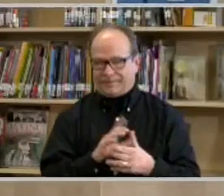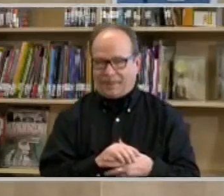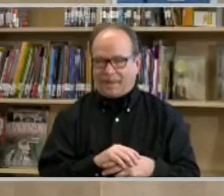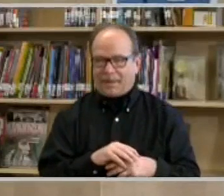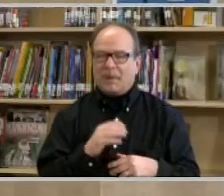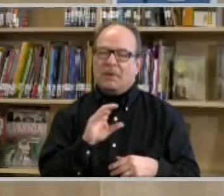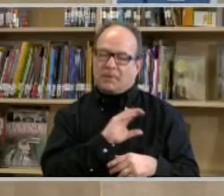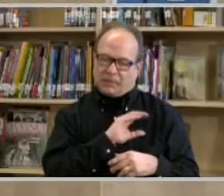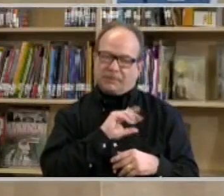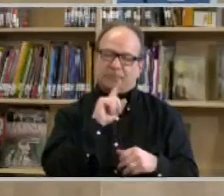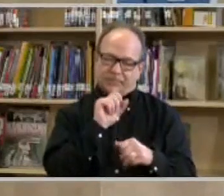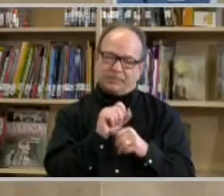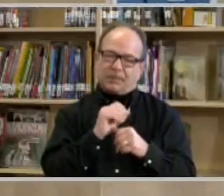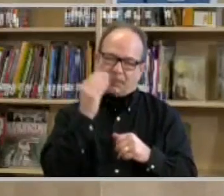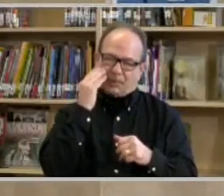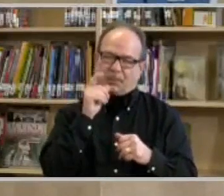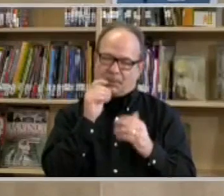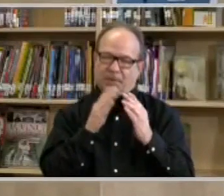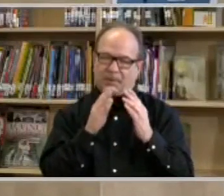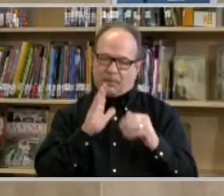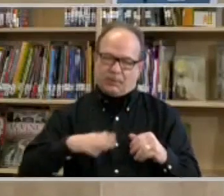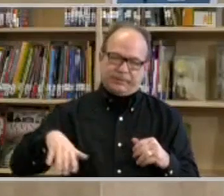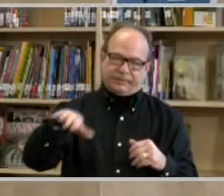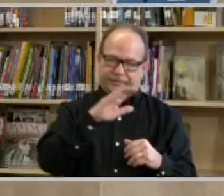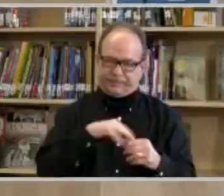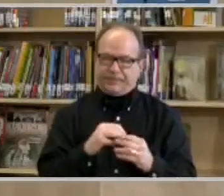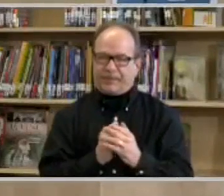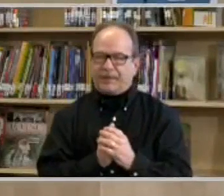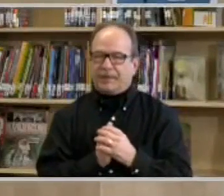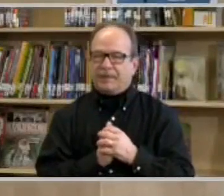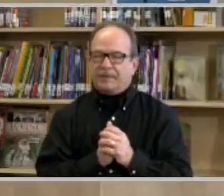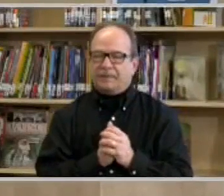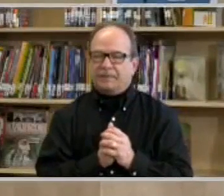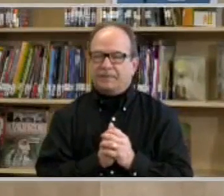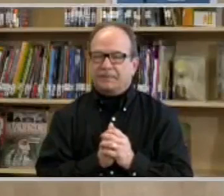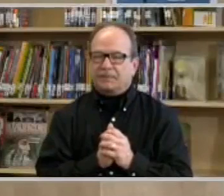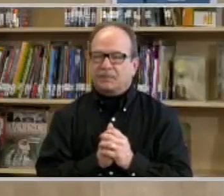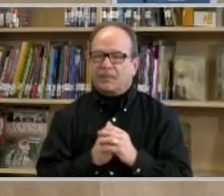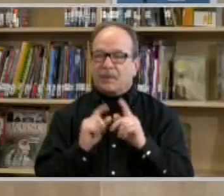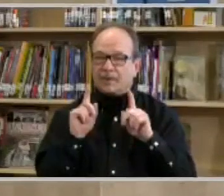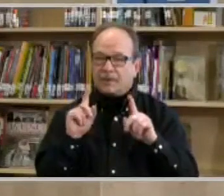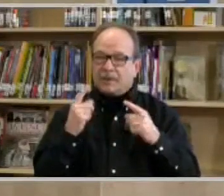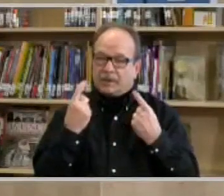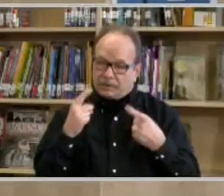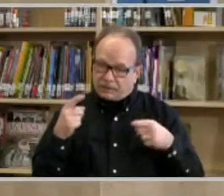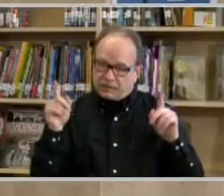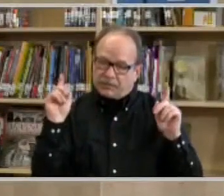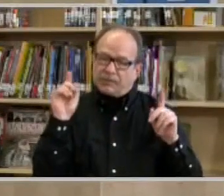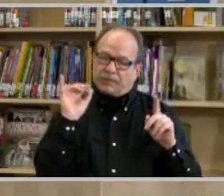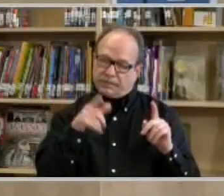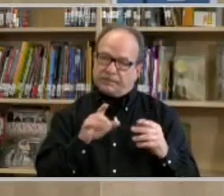TO, YOU KNOW, POLICEMAN GETTING TO KNOW THE COMMUNITY.